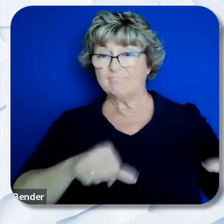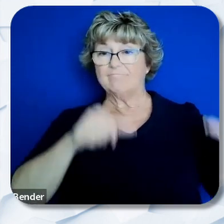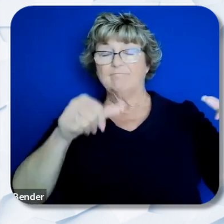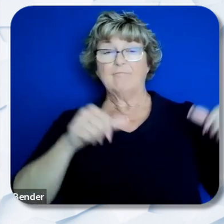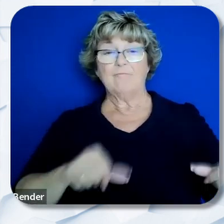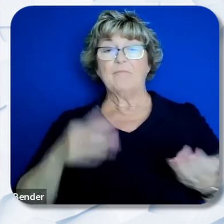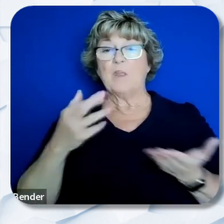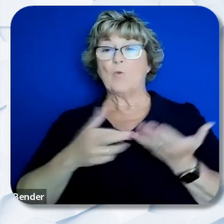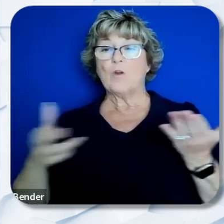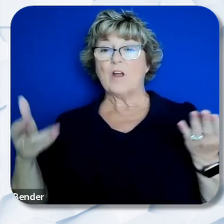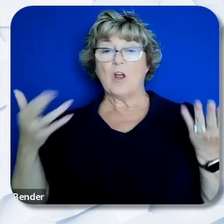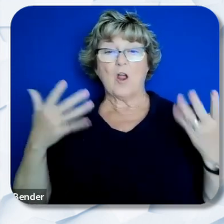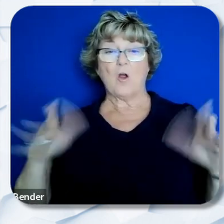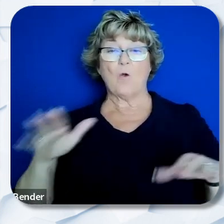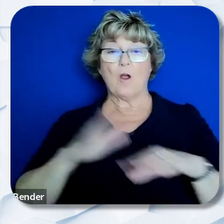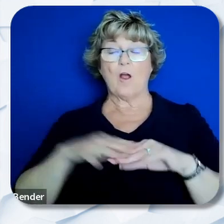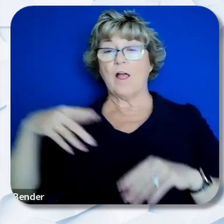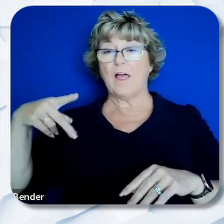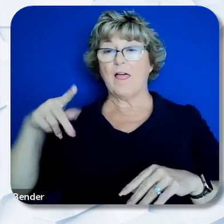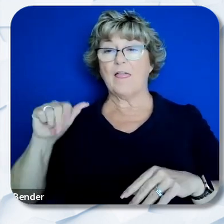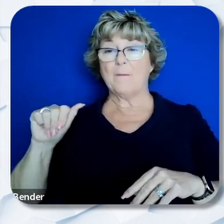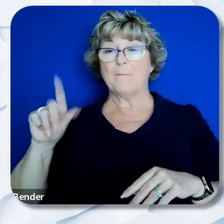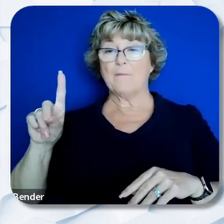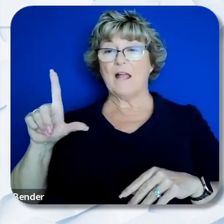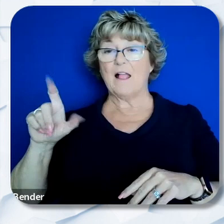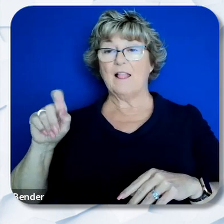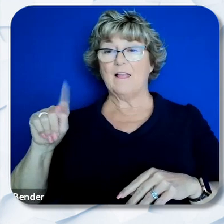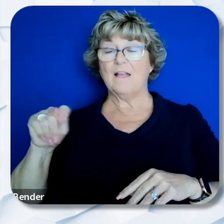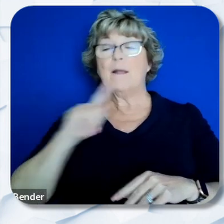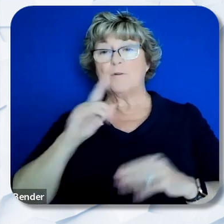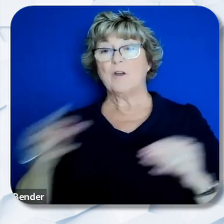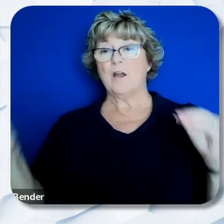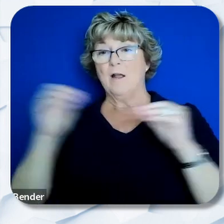are already on that Padlet. I'm sure that more resources will be added as we move along